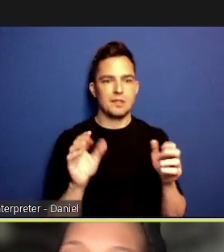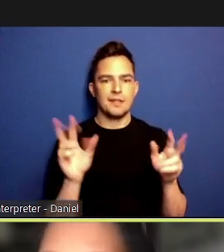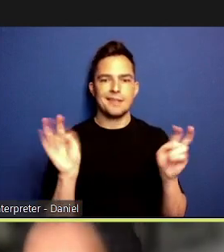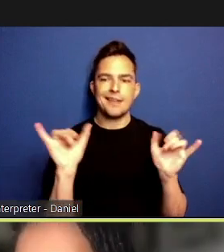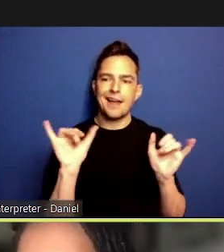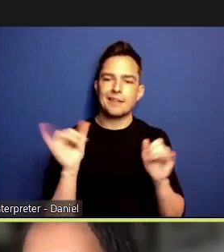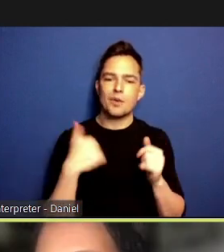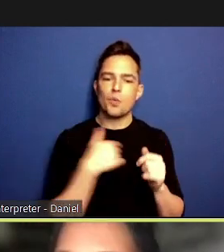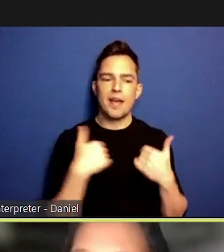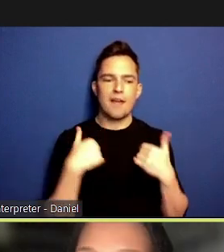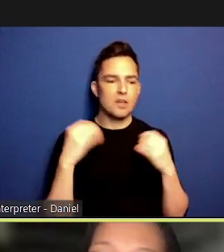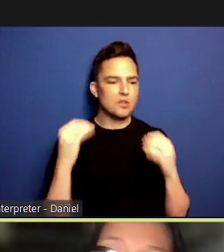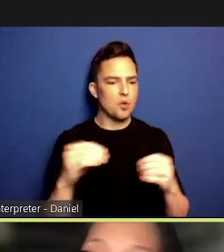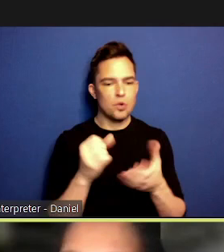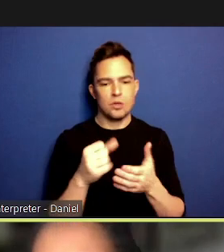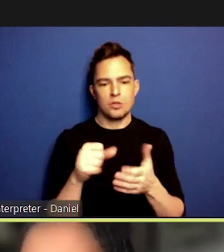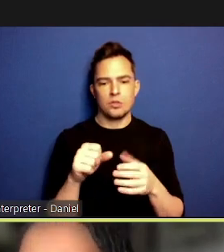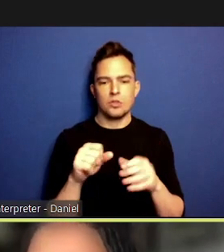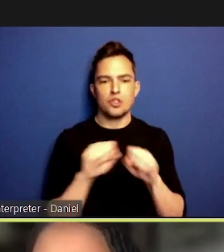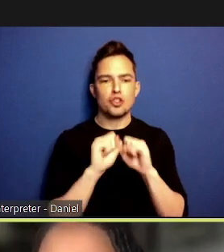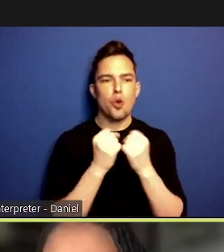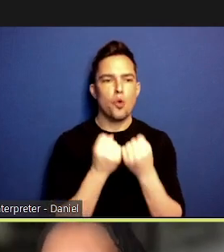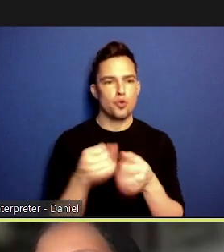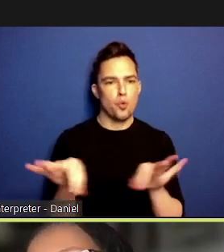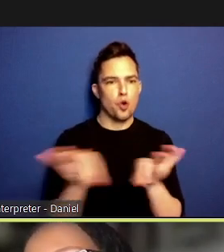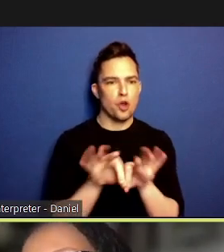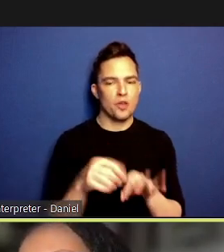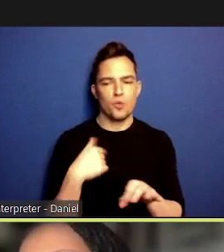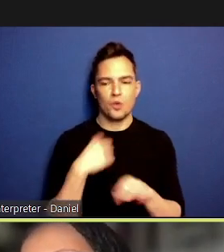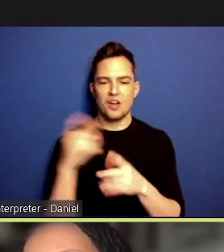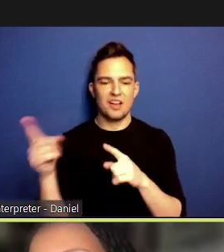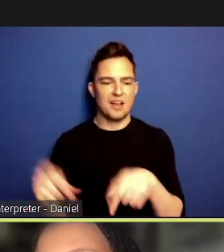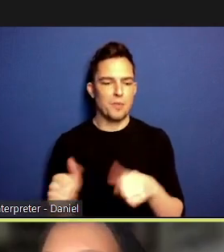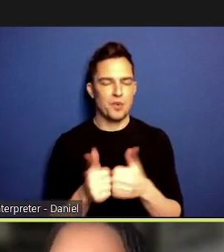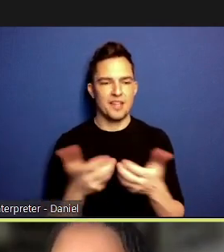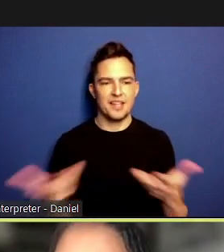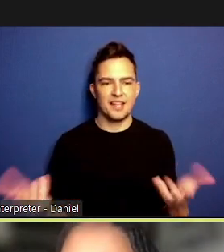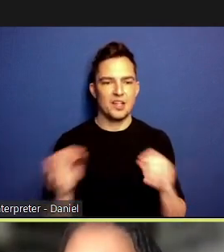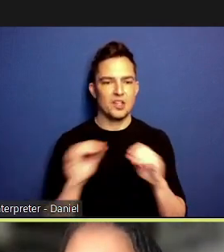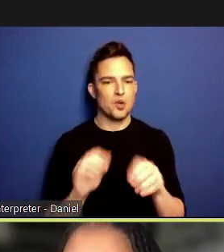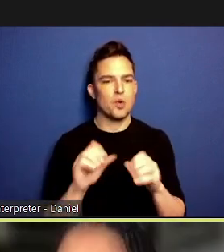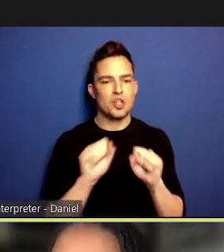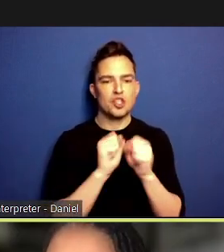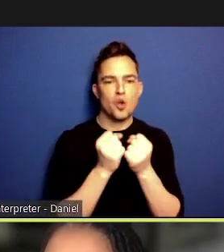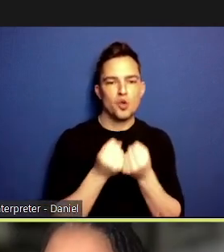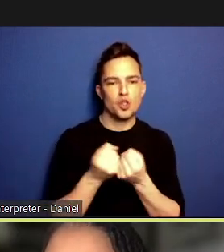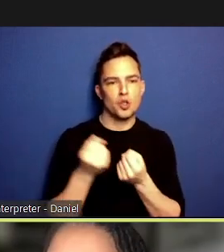social capital. We're not coming with anything. So I'm often asking myself that. Right. And